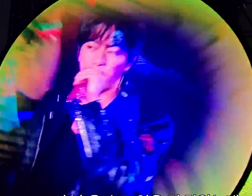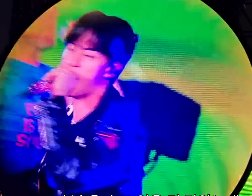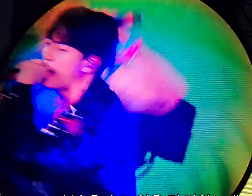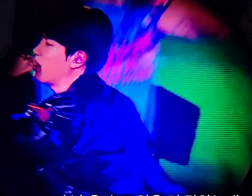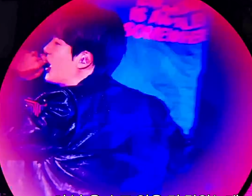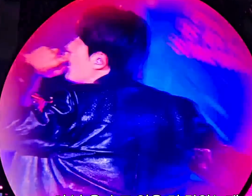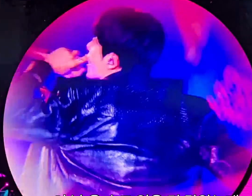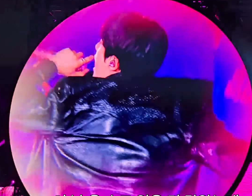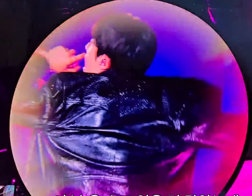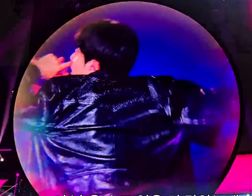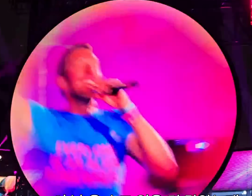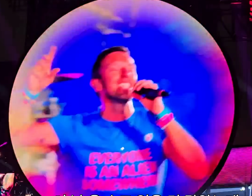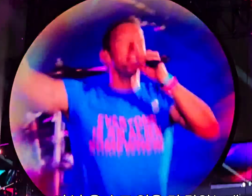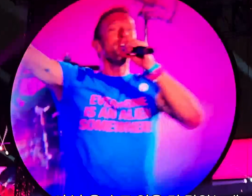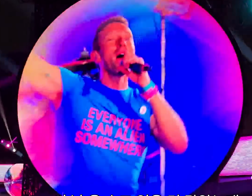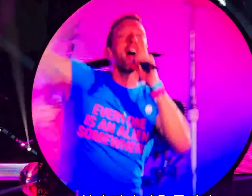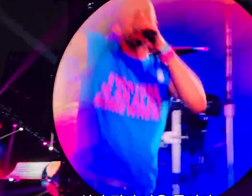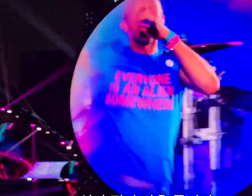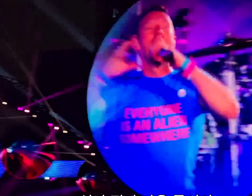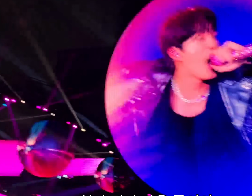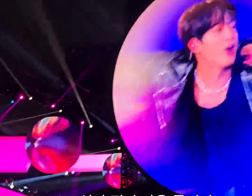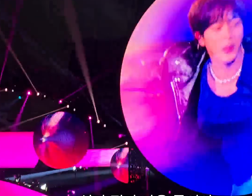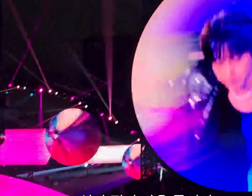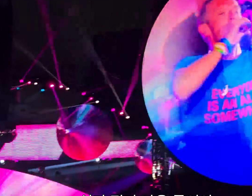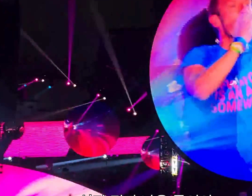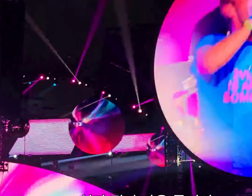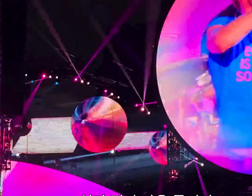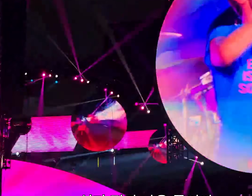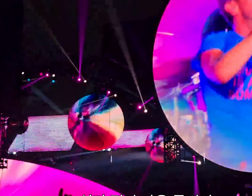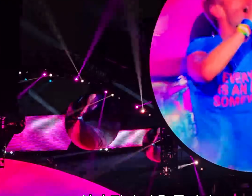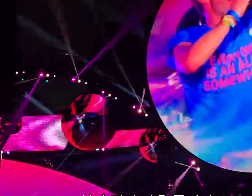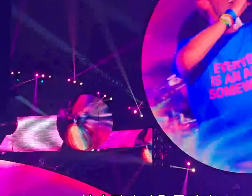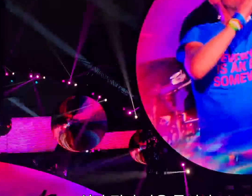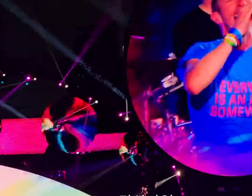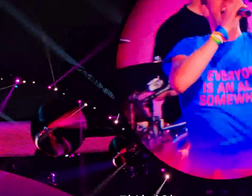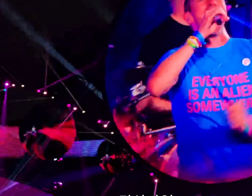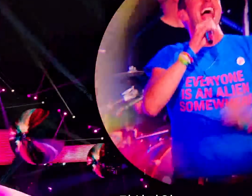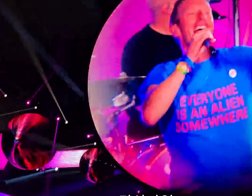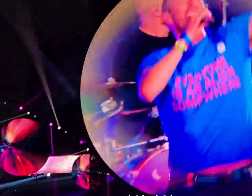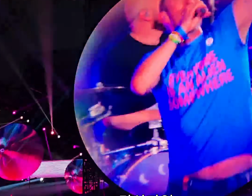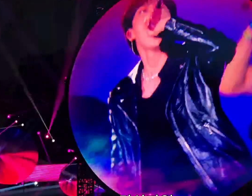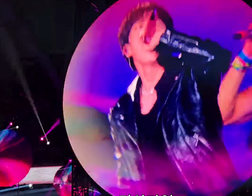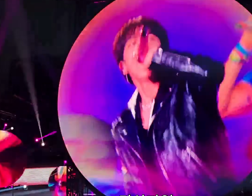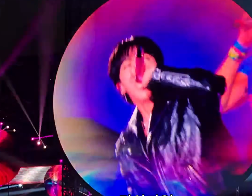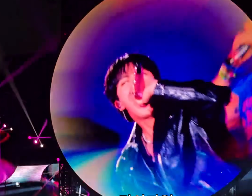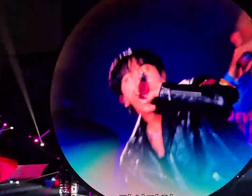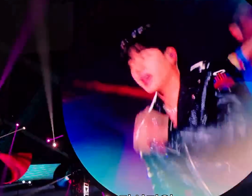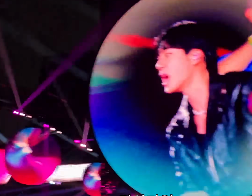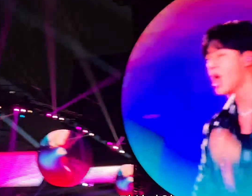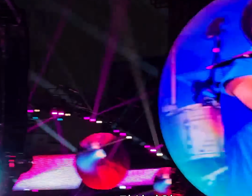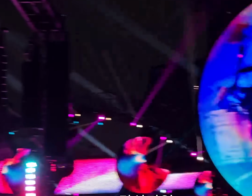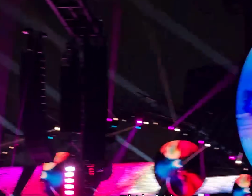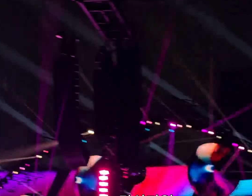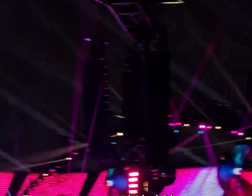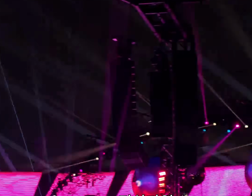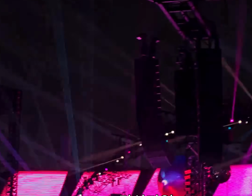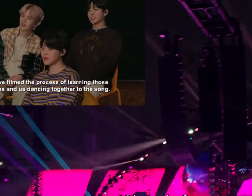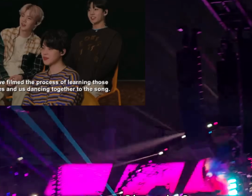We hoped he might come, but never imagined he actually would! Appreciation time.